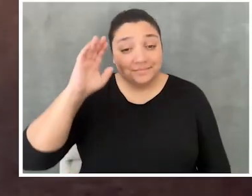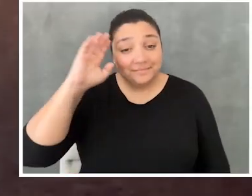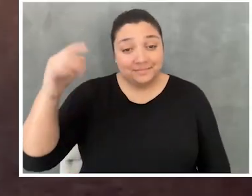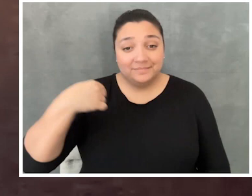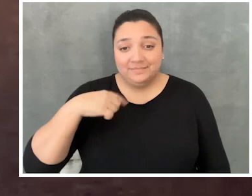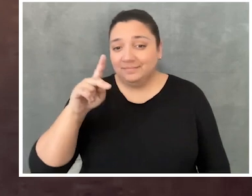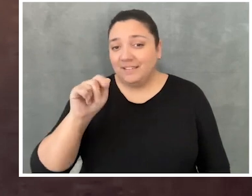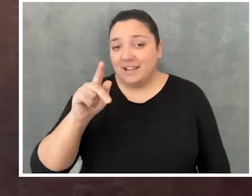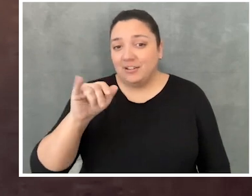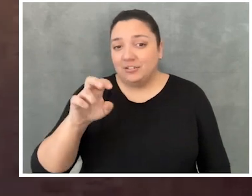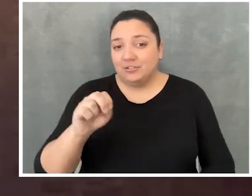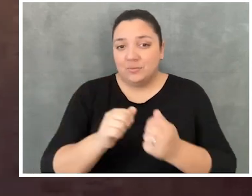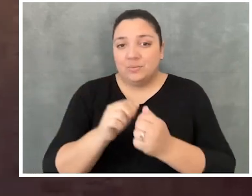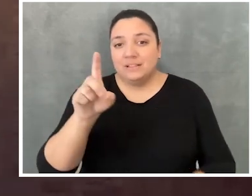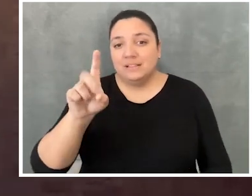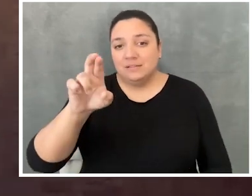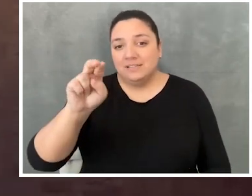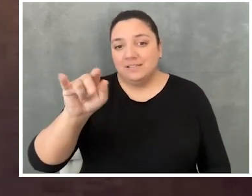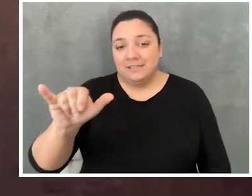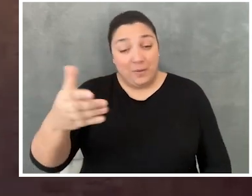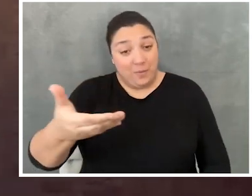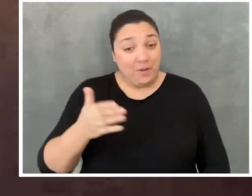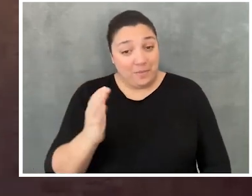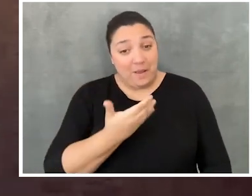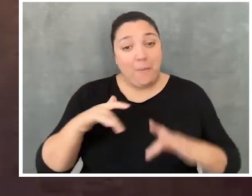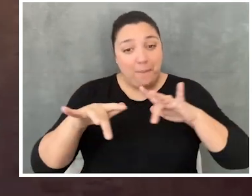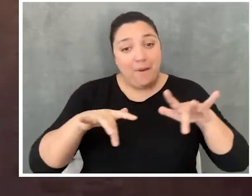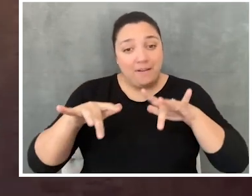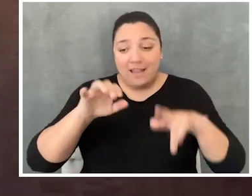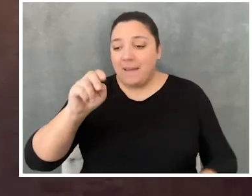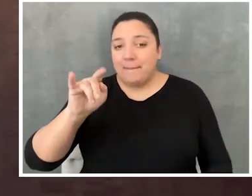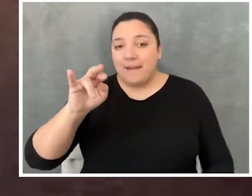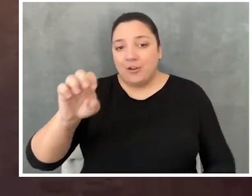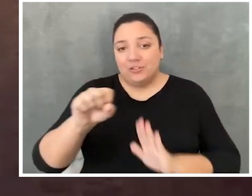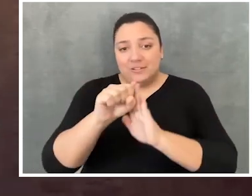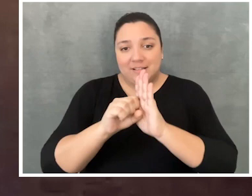This is Katrin with Disability Rights New York. Welcome to our podcast, "Empire State of Rights"